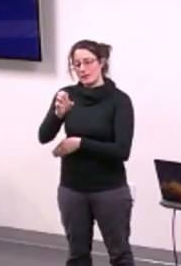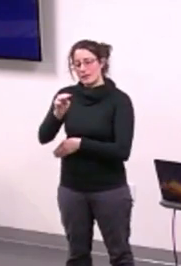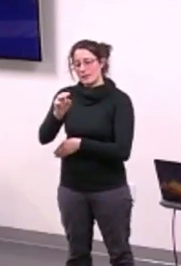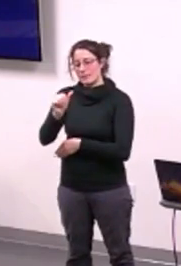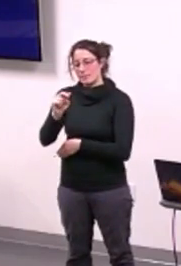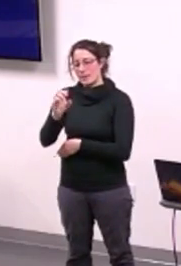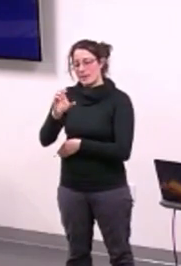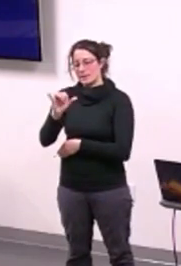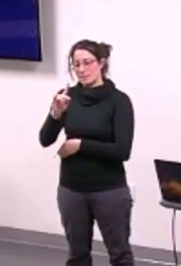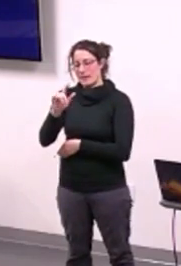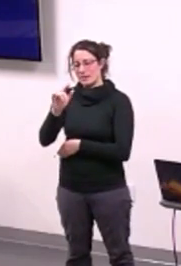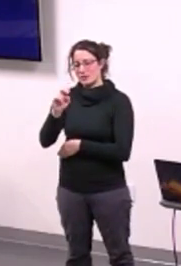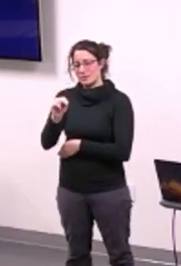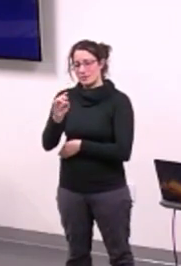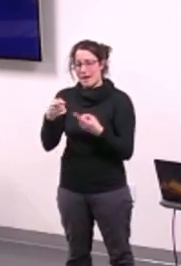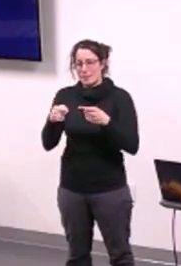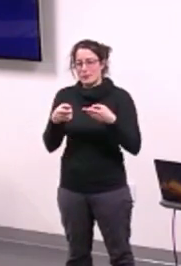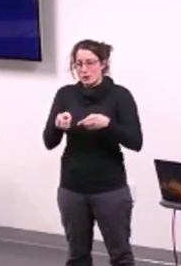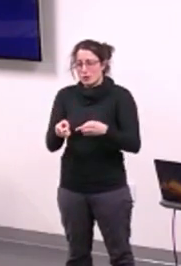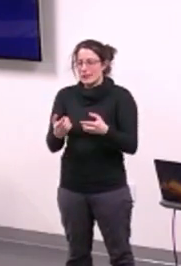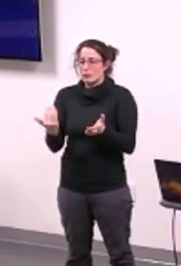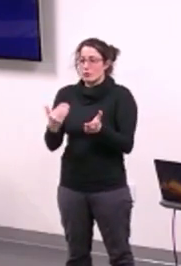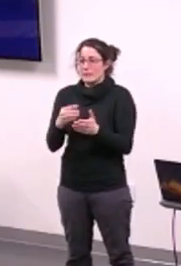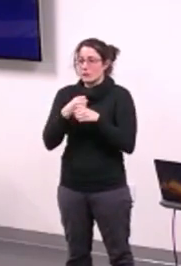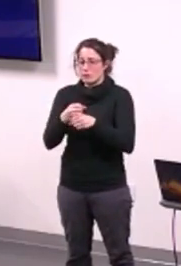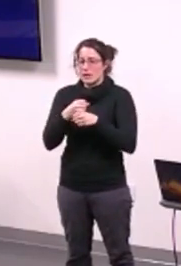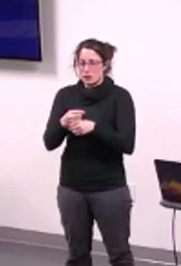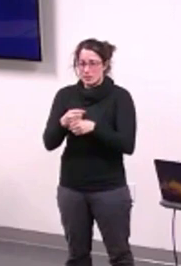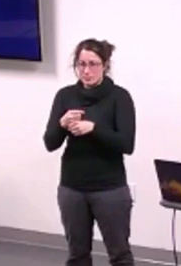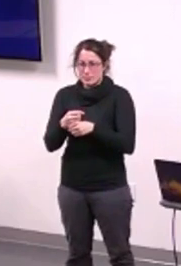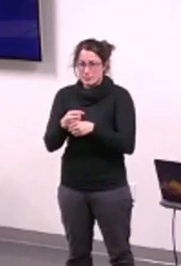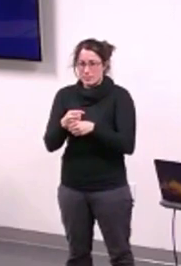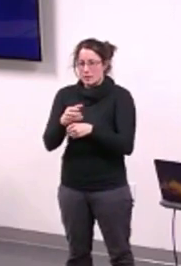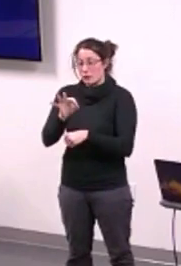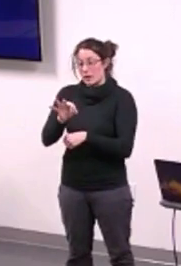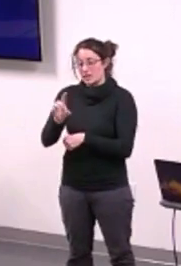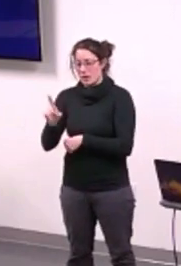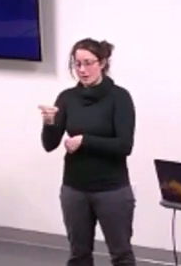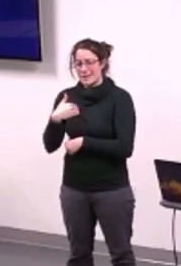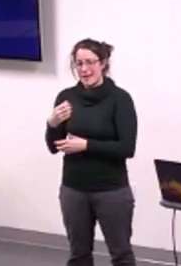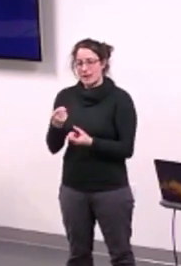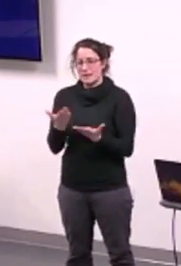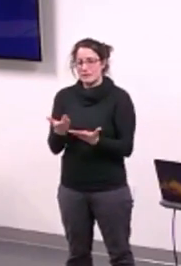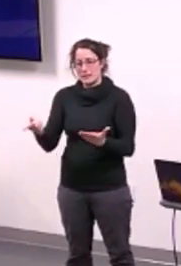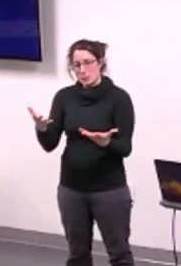Frederick Douglass had a lot of things he wanted to say.